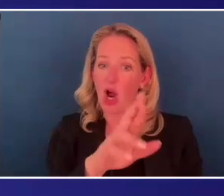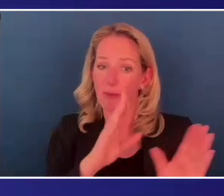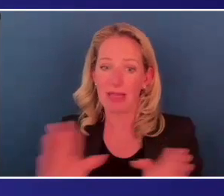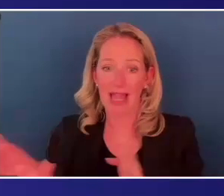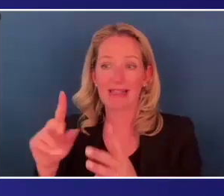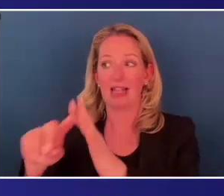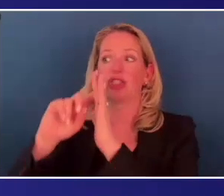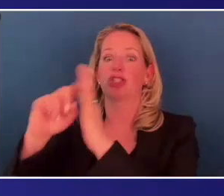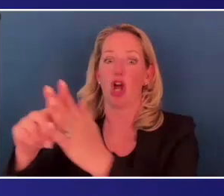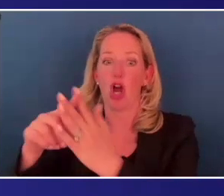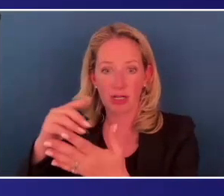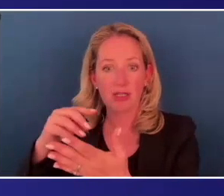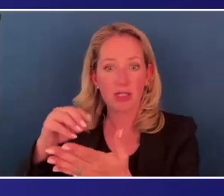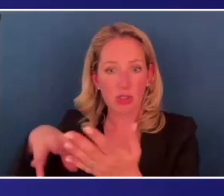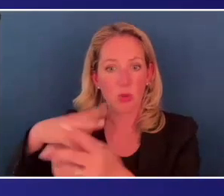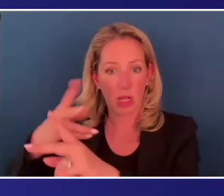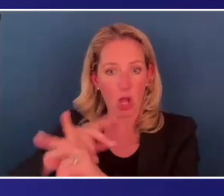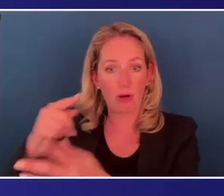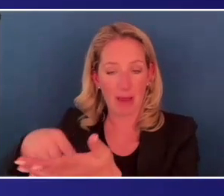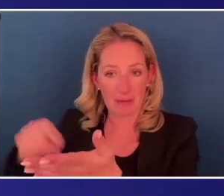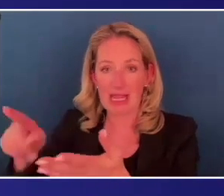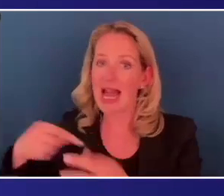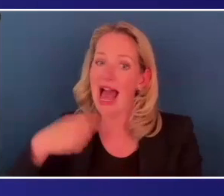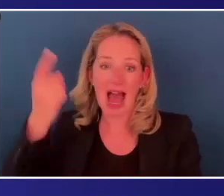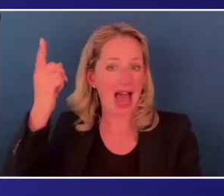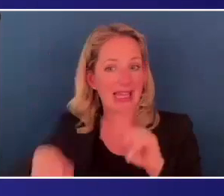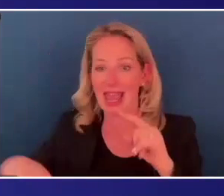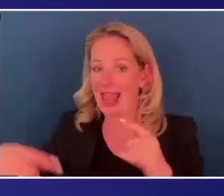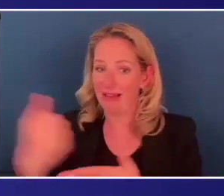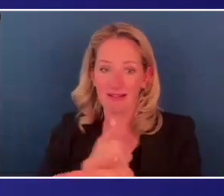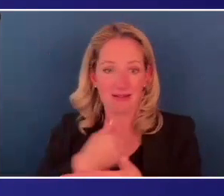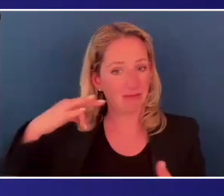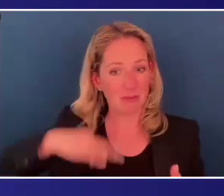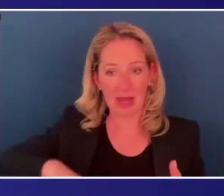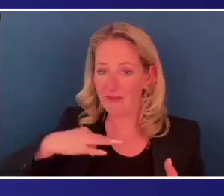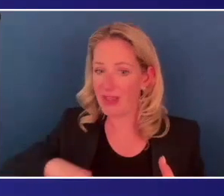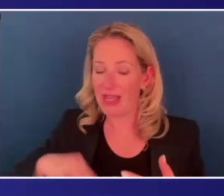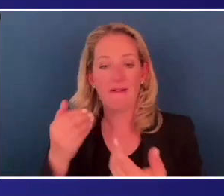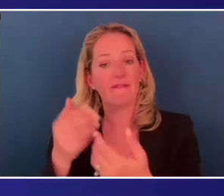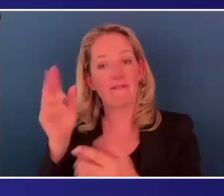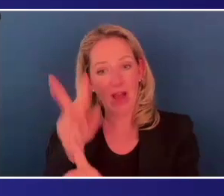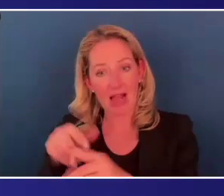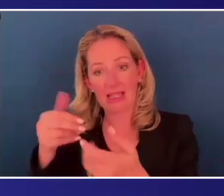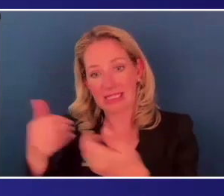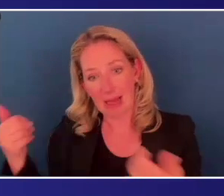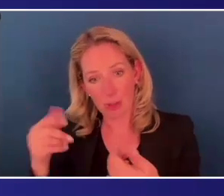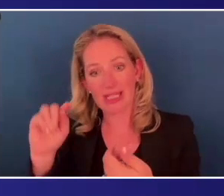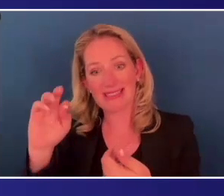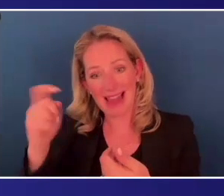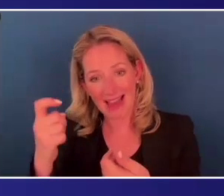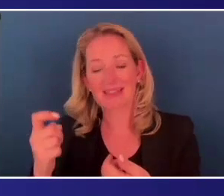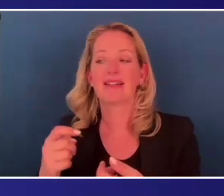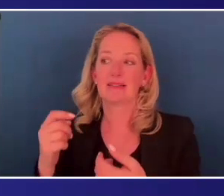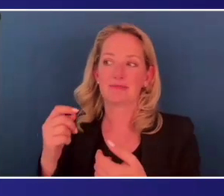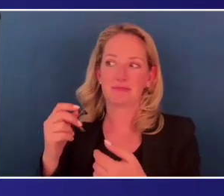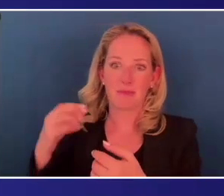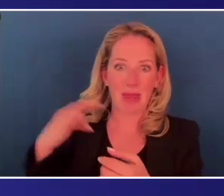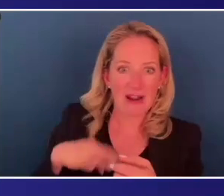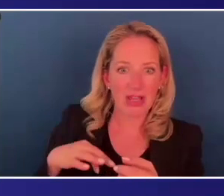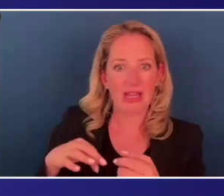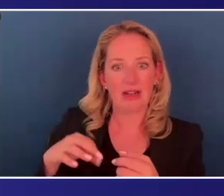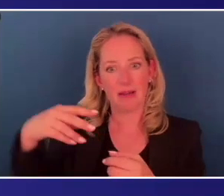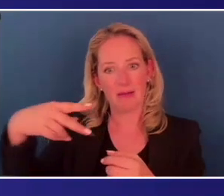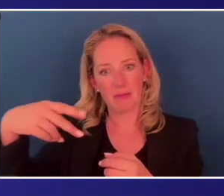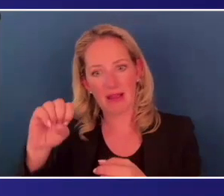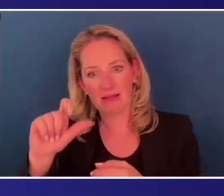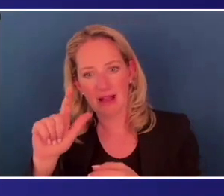I am unable to reap the sole. Filing separately tax status while I'm presented for making PSLF qualifying payments during the safe for variance.